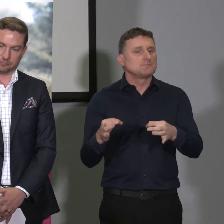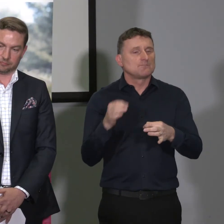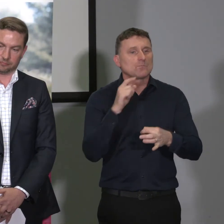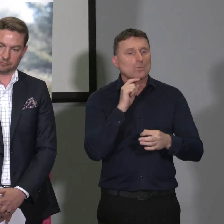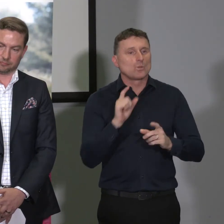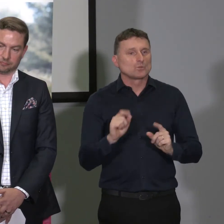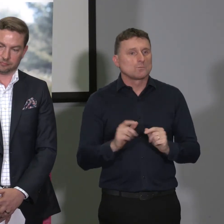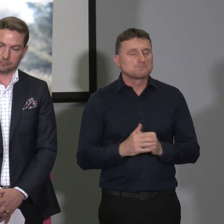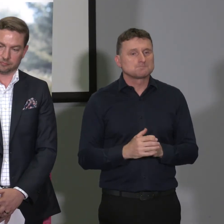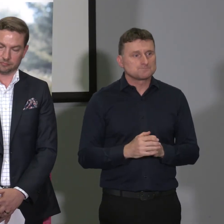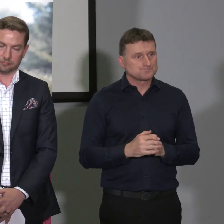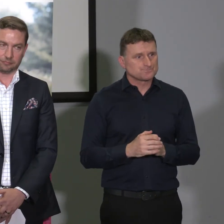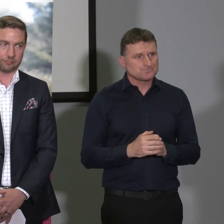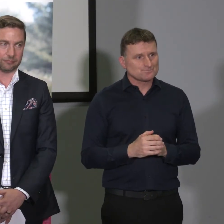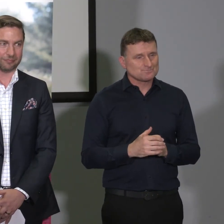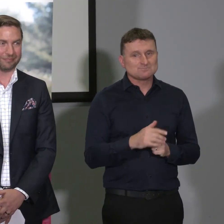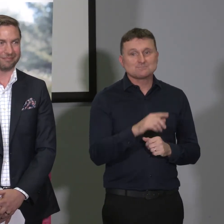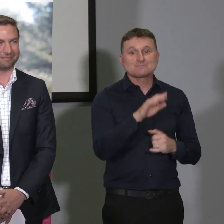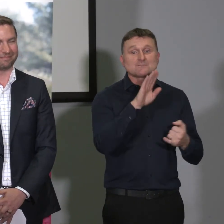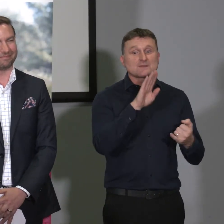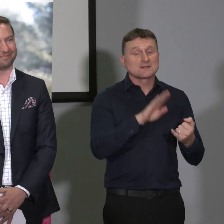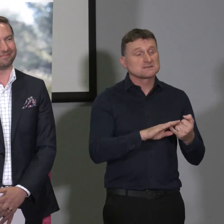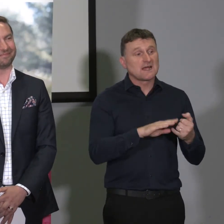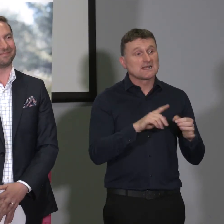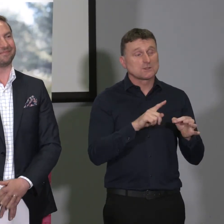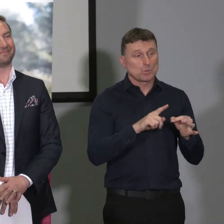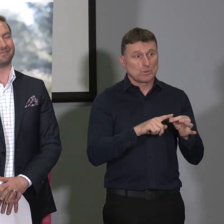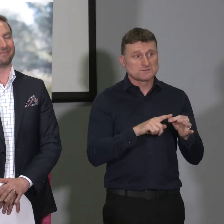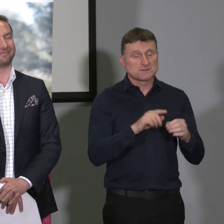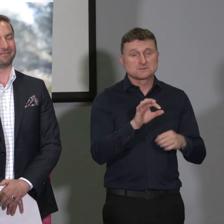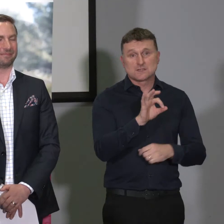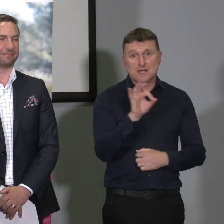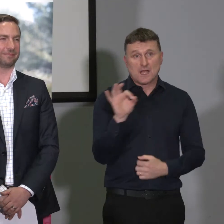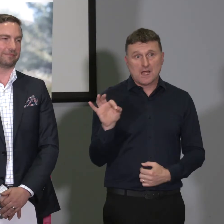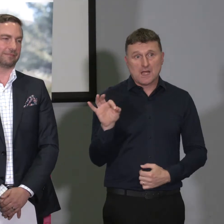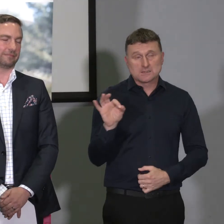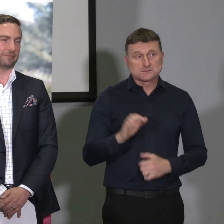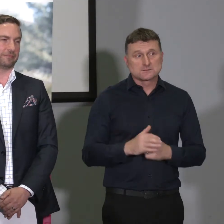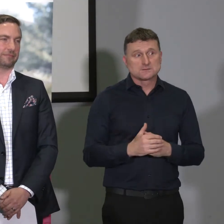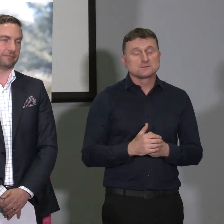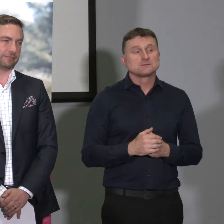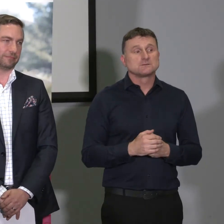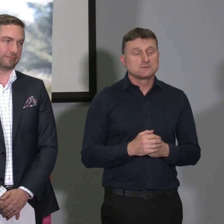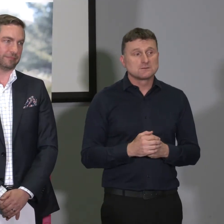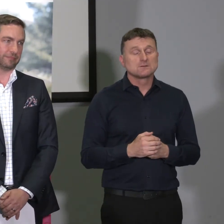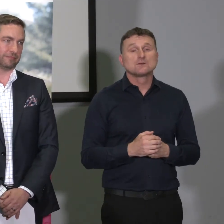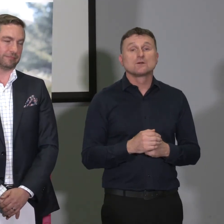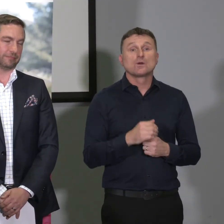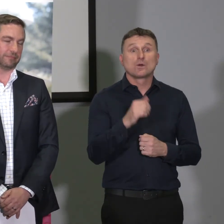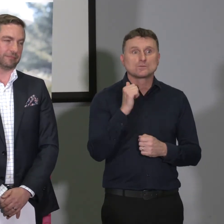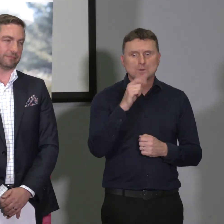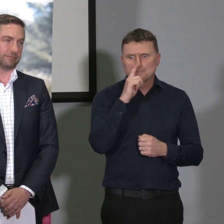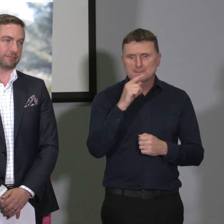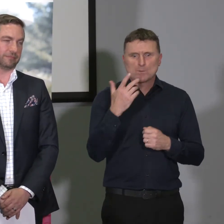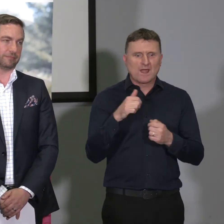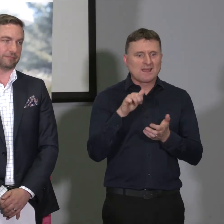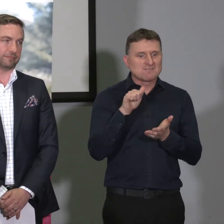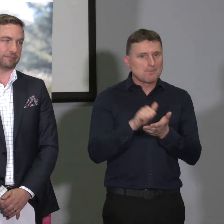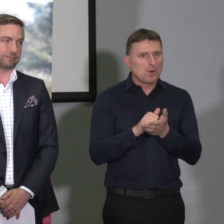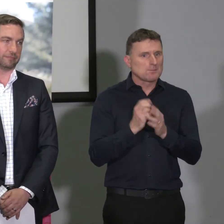needs to be done. When you are trying to